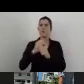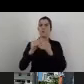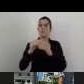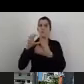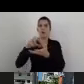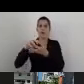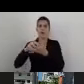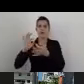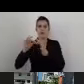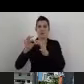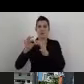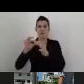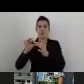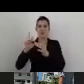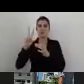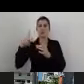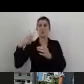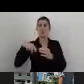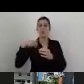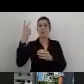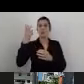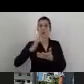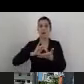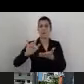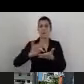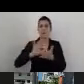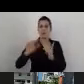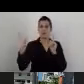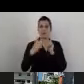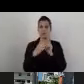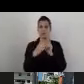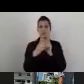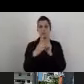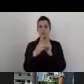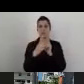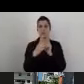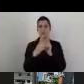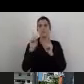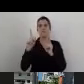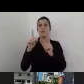have an application for accessibility and outdoor guide in museums.